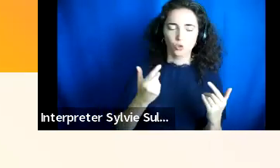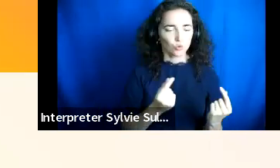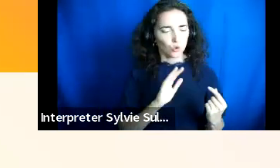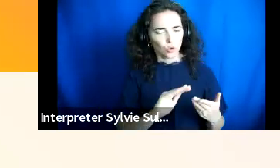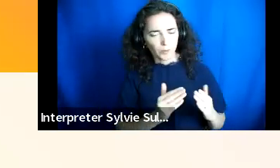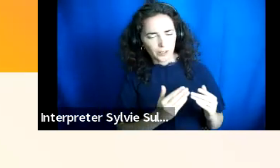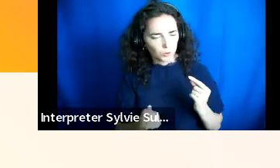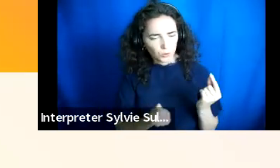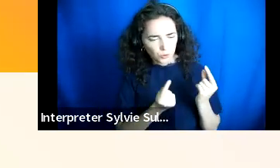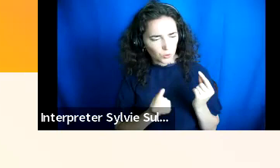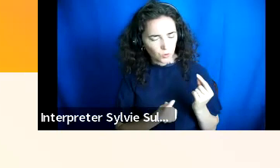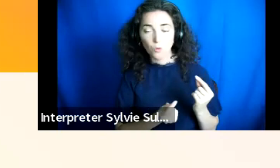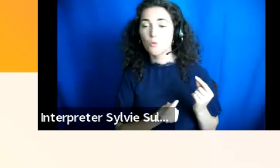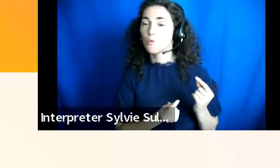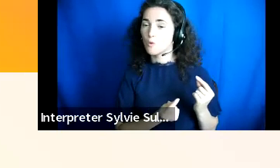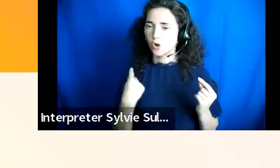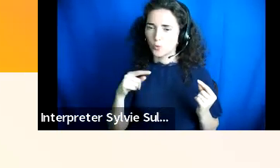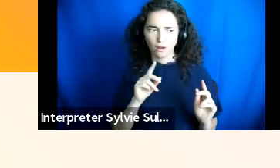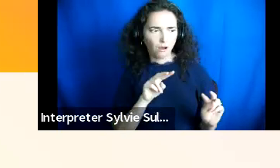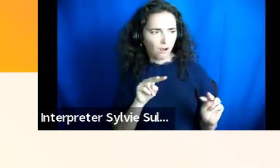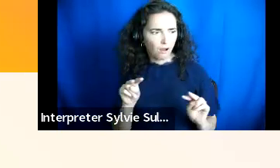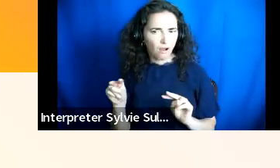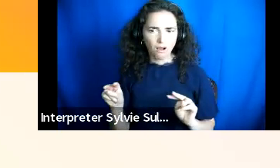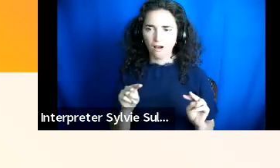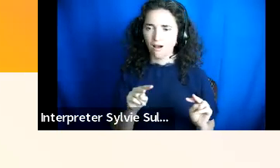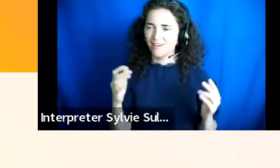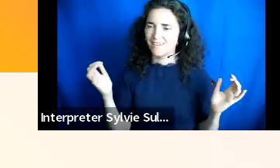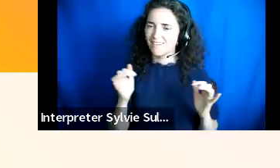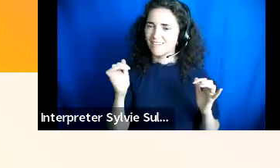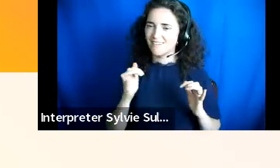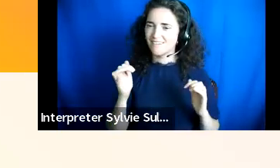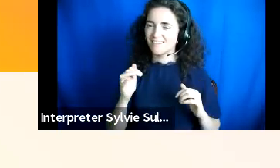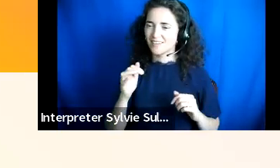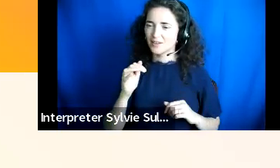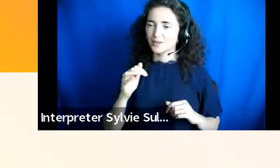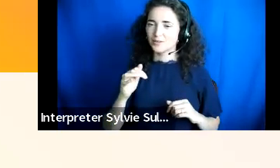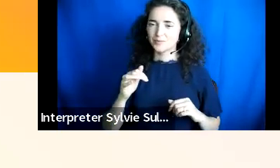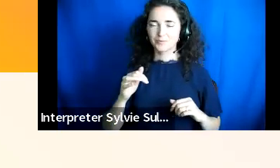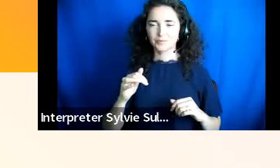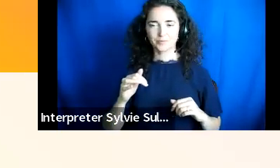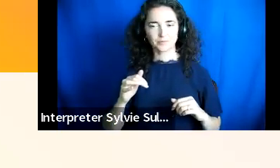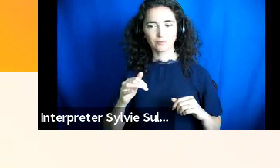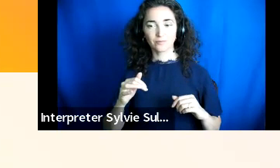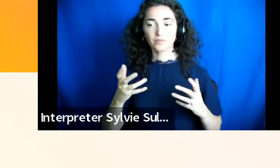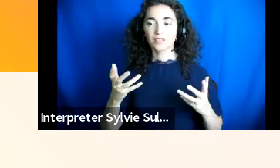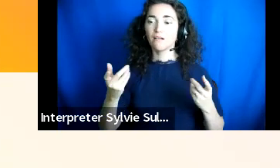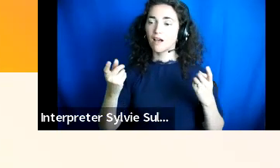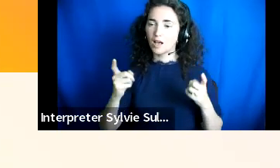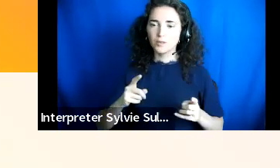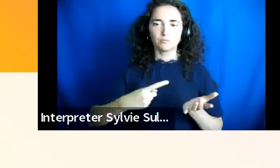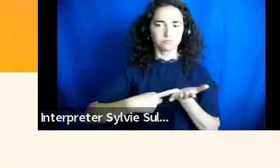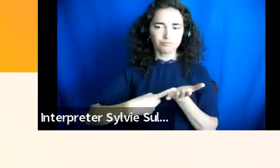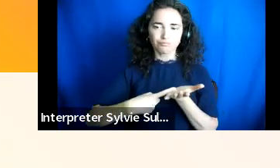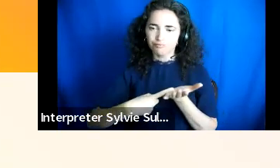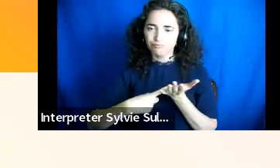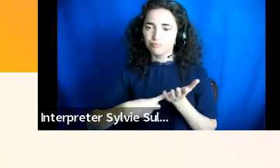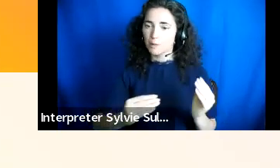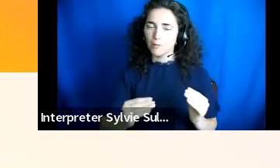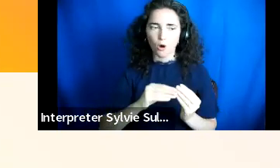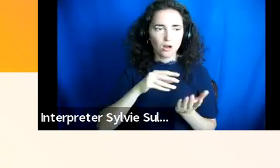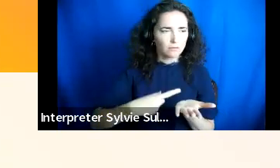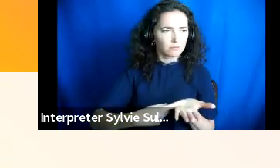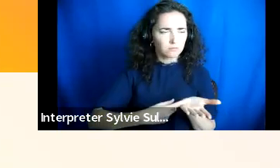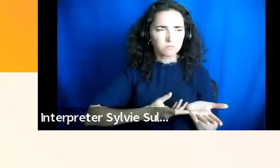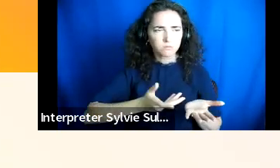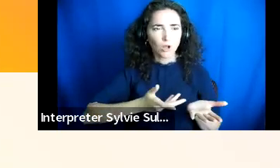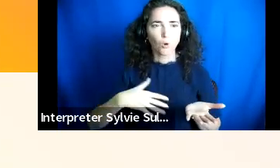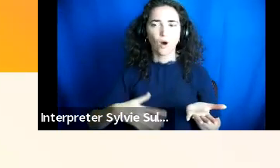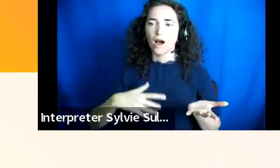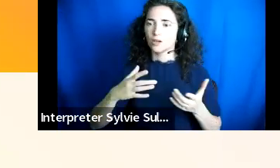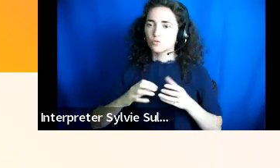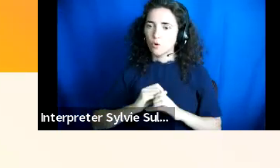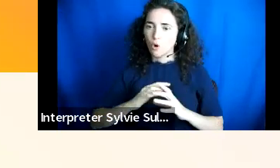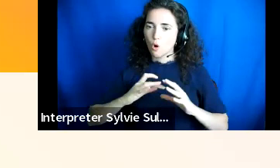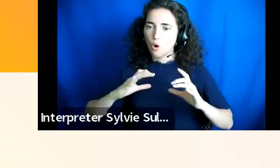But and again, even be I mean it's just the scope of this, the the more you know, the more conversations we had, the more we realize that the scope is just huge.